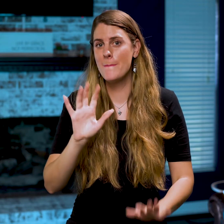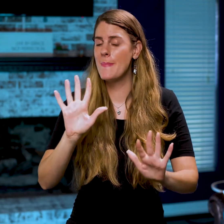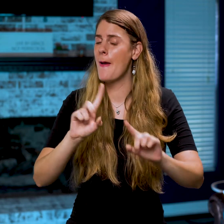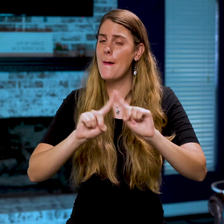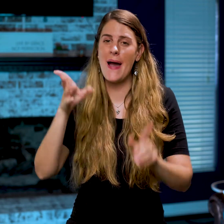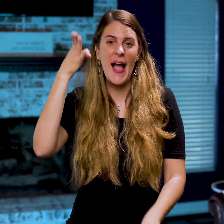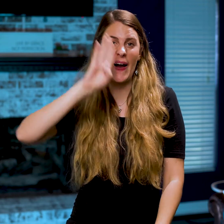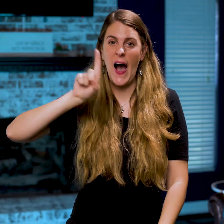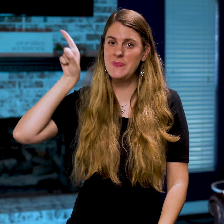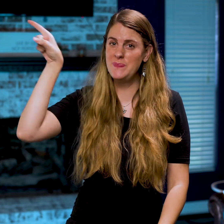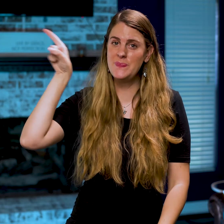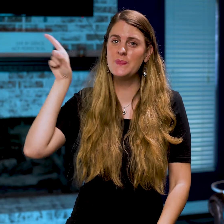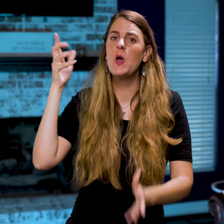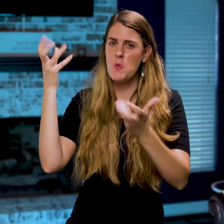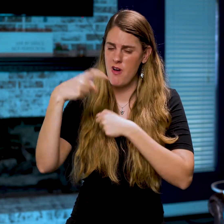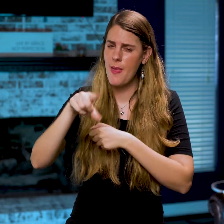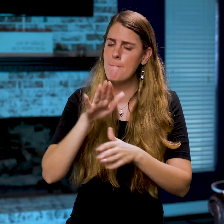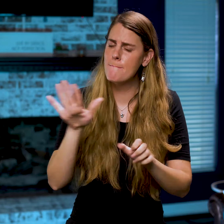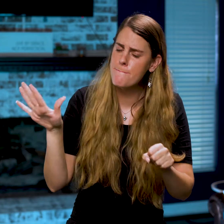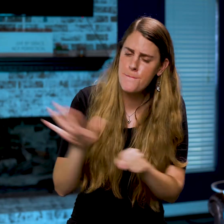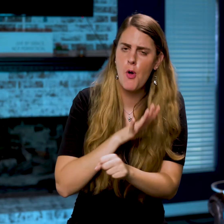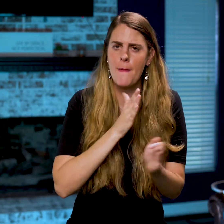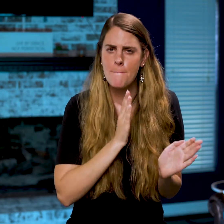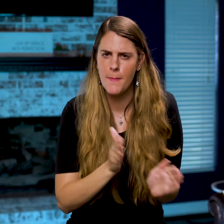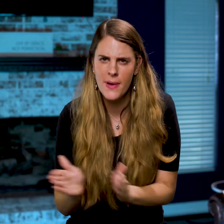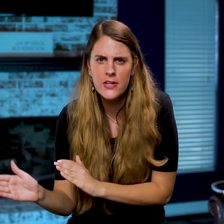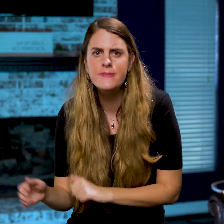but God wants them fully prepared.